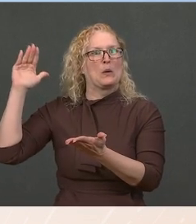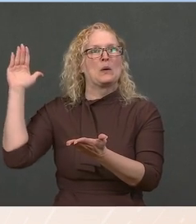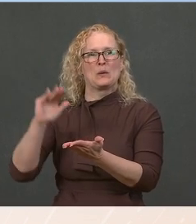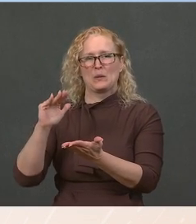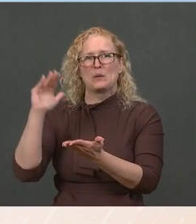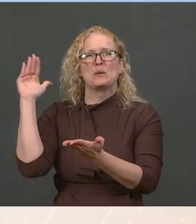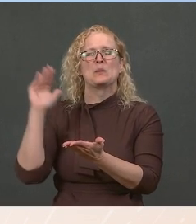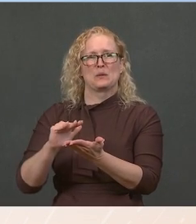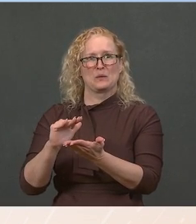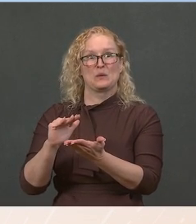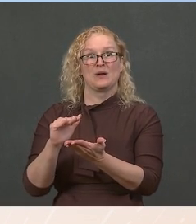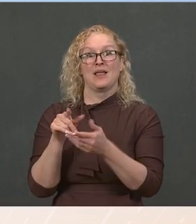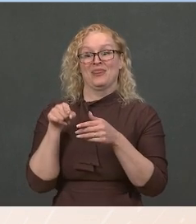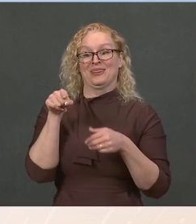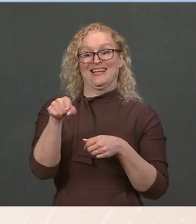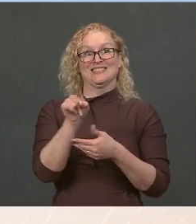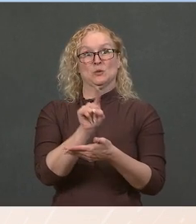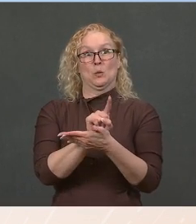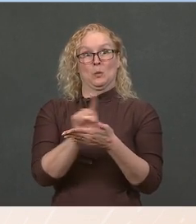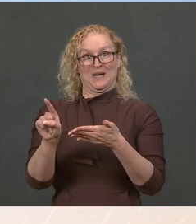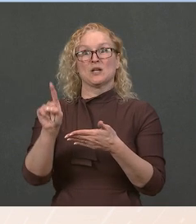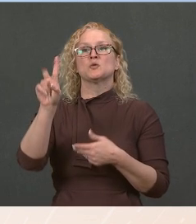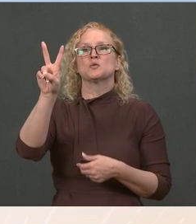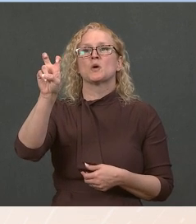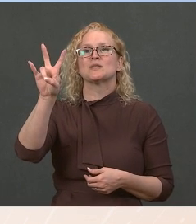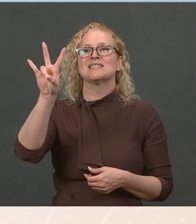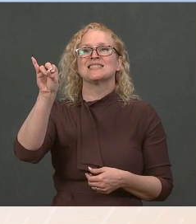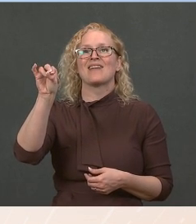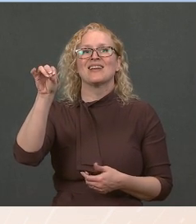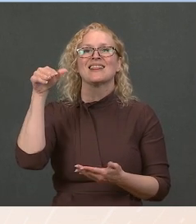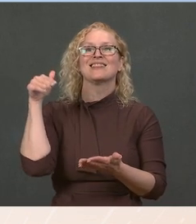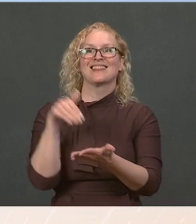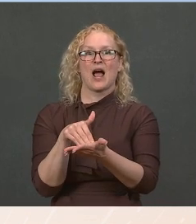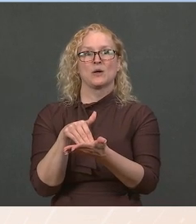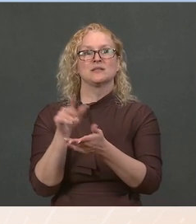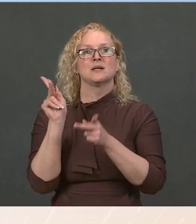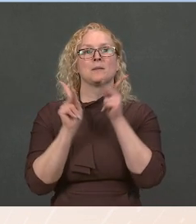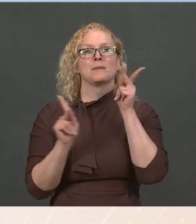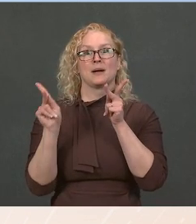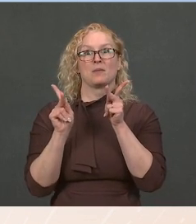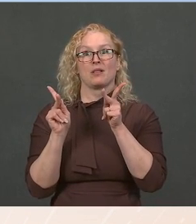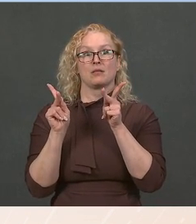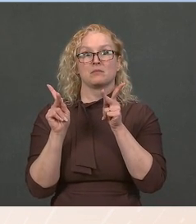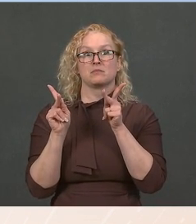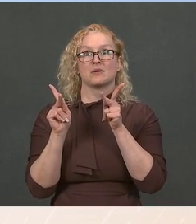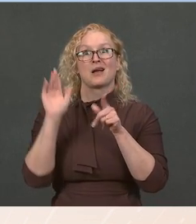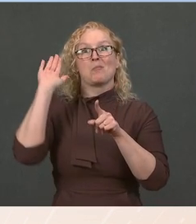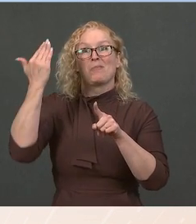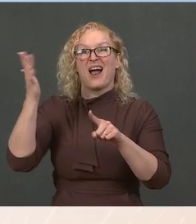the President took with the Rescue Plan and his efforts to fight the pandemic, our economy has rebounded at a rate